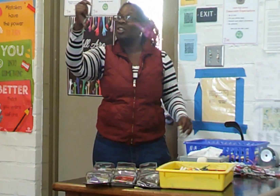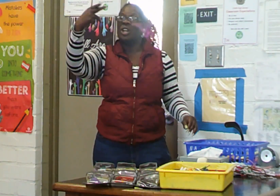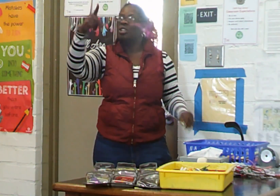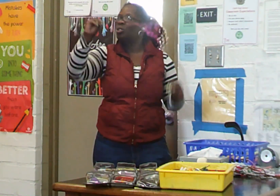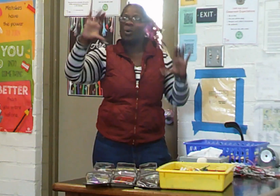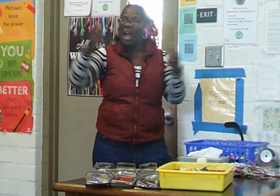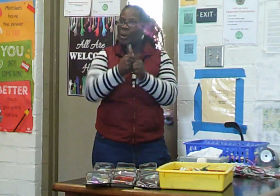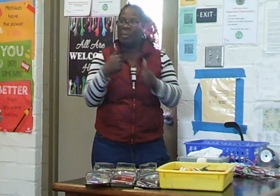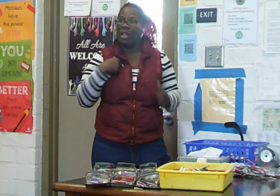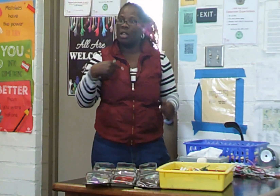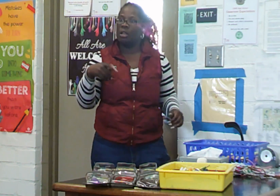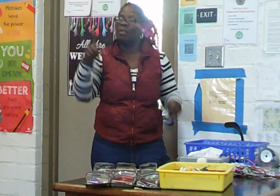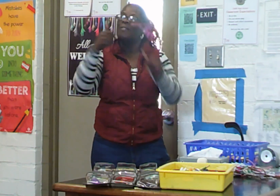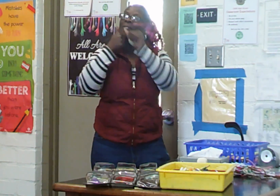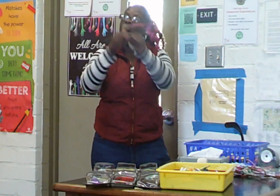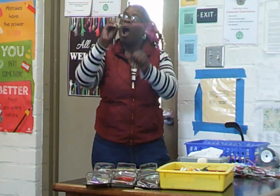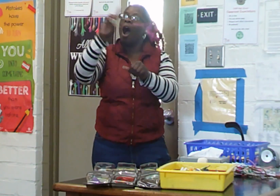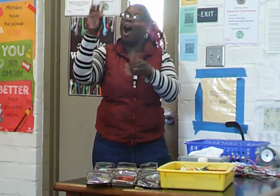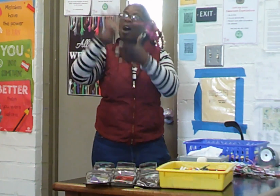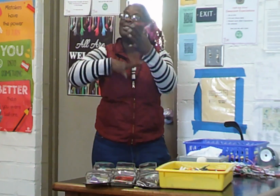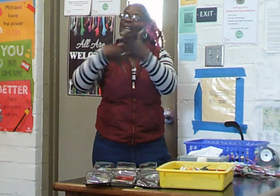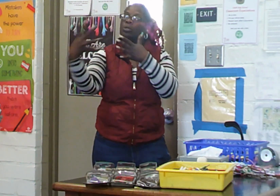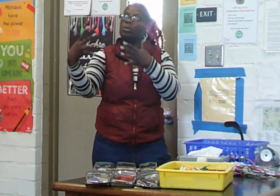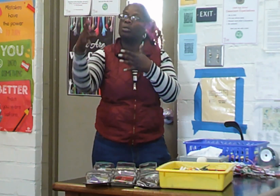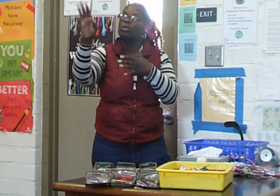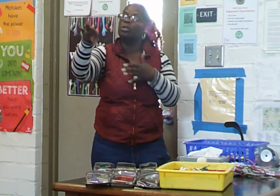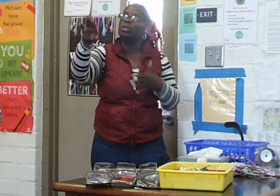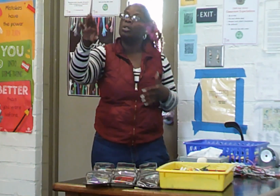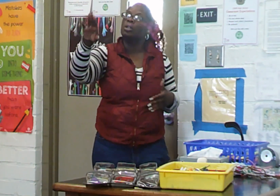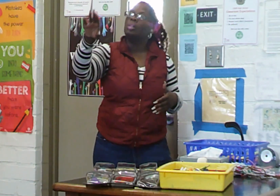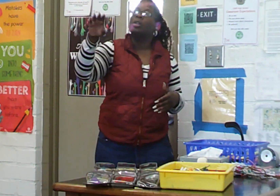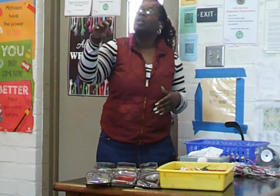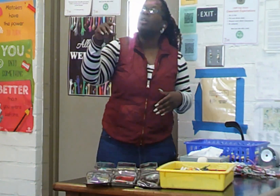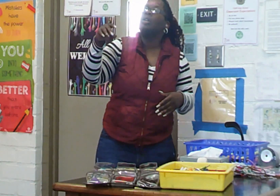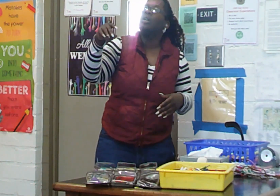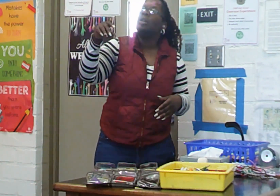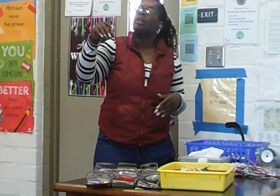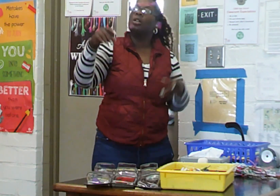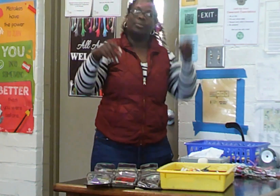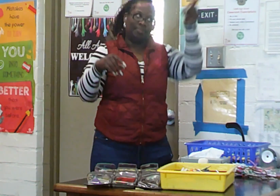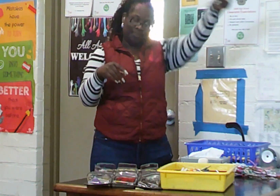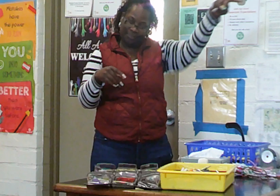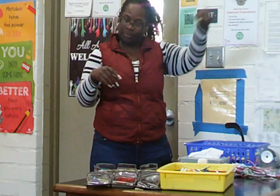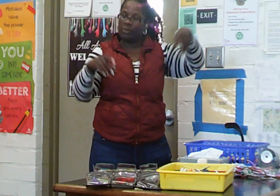And you don't have class with me on Thursday. Follow the odd schedule.